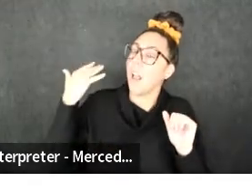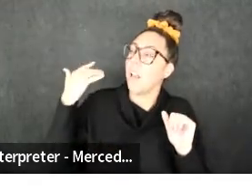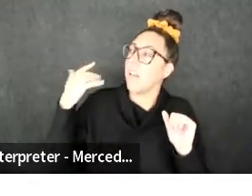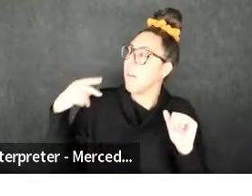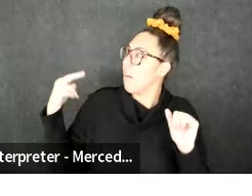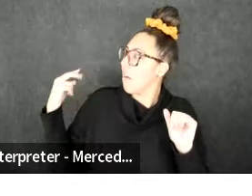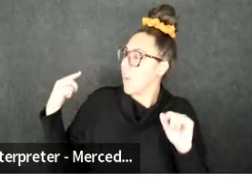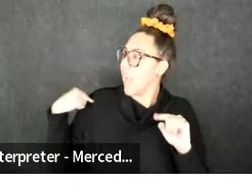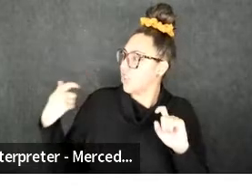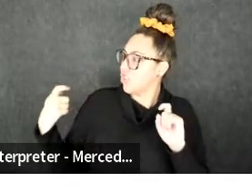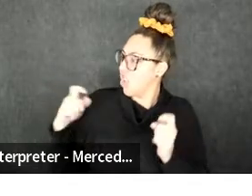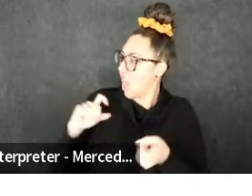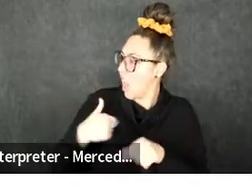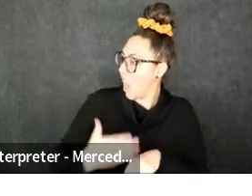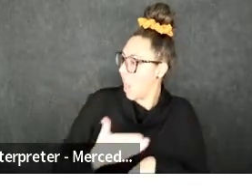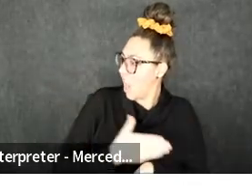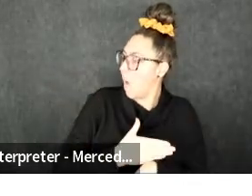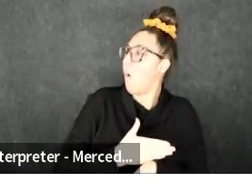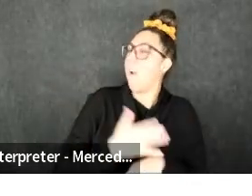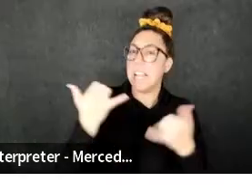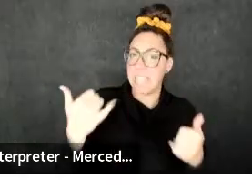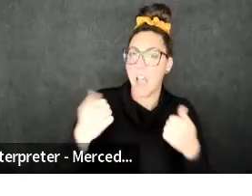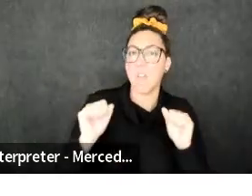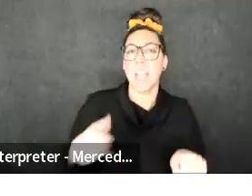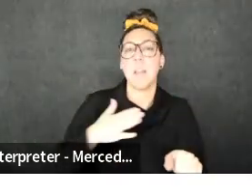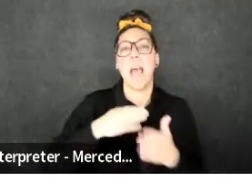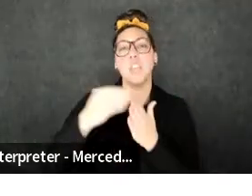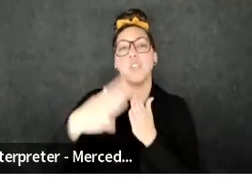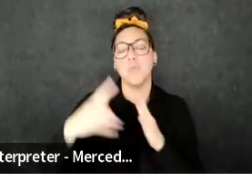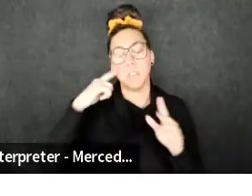So here you are. You found that you had a high level of hope currently,